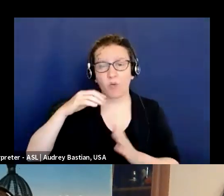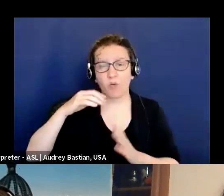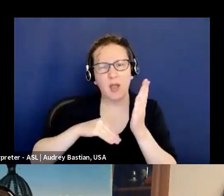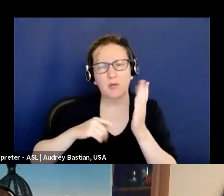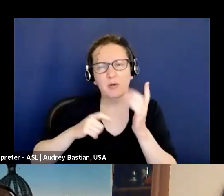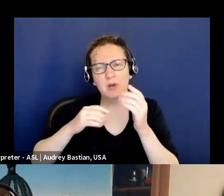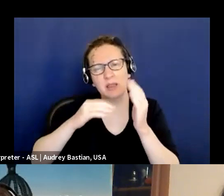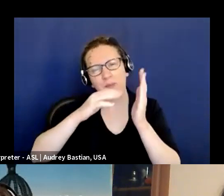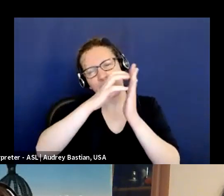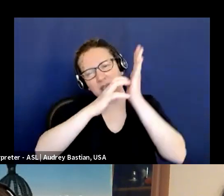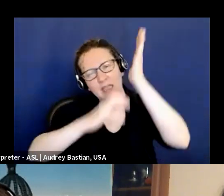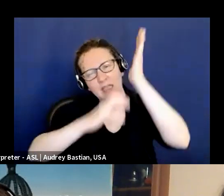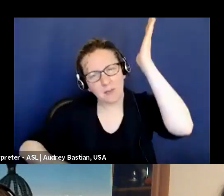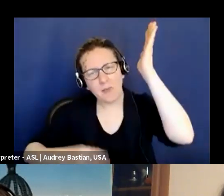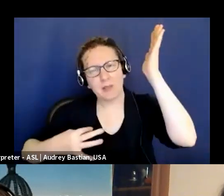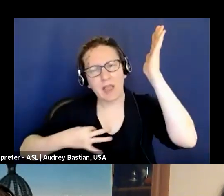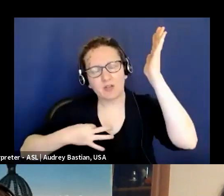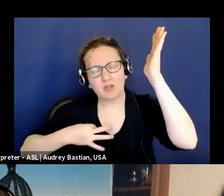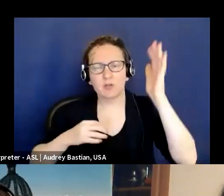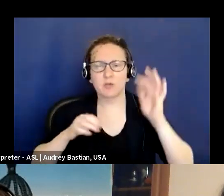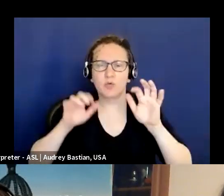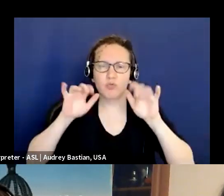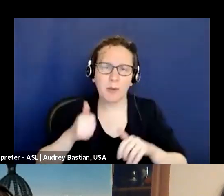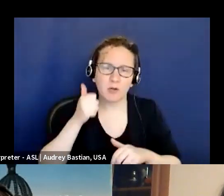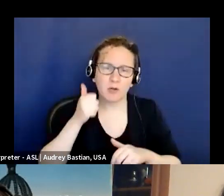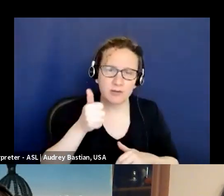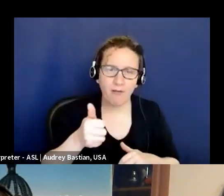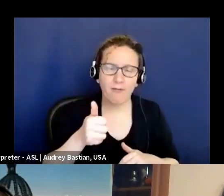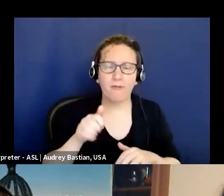where you write about yourself. You write a letter to your host family.